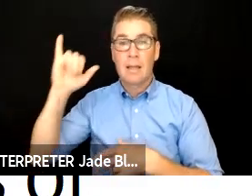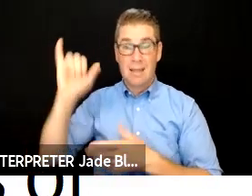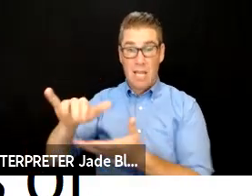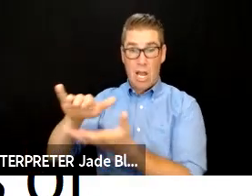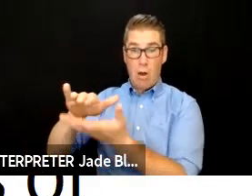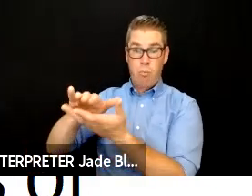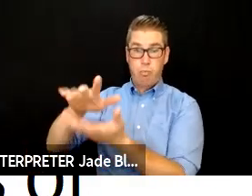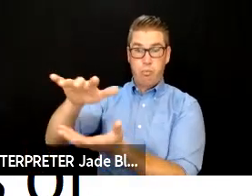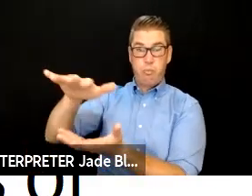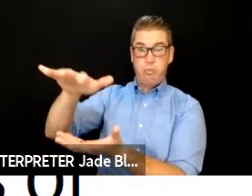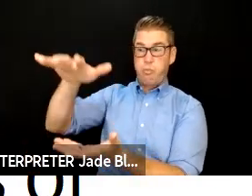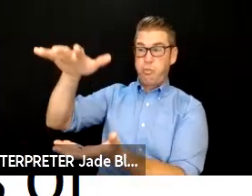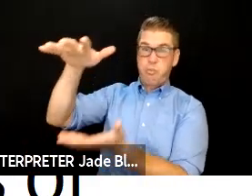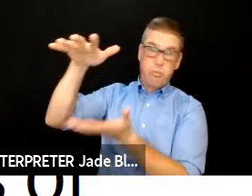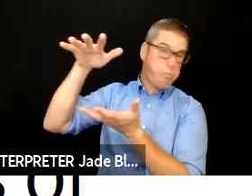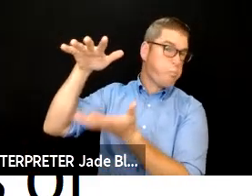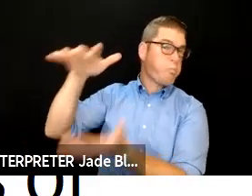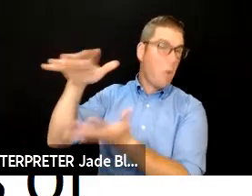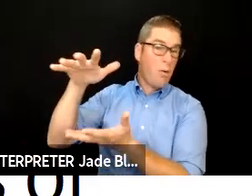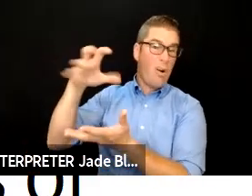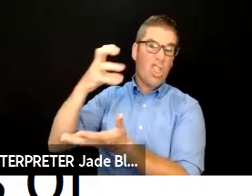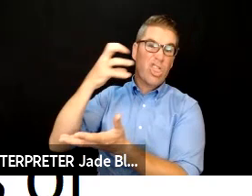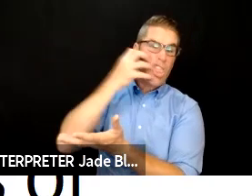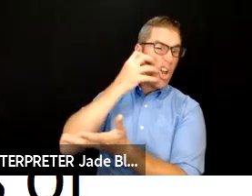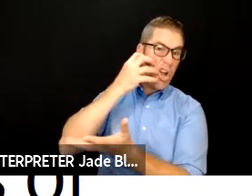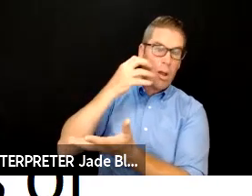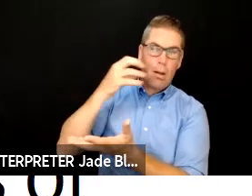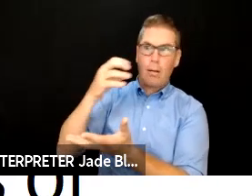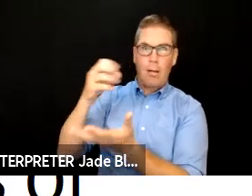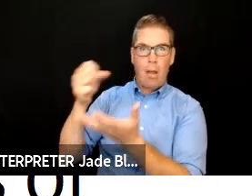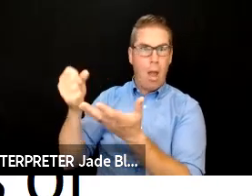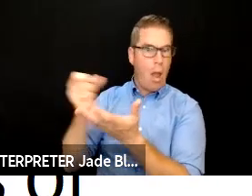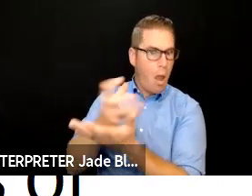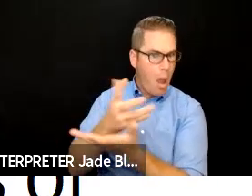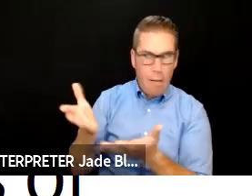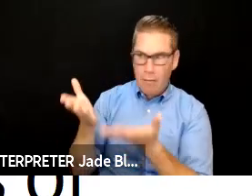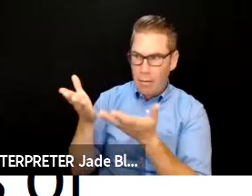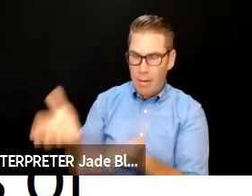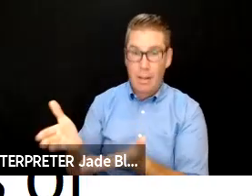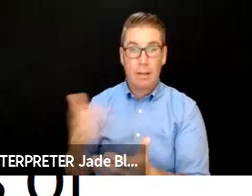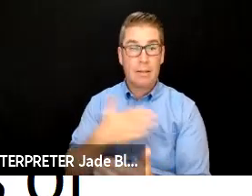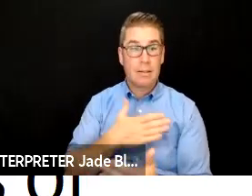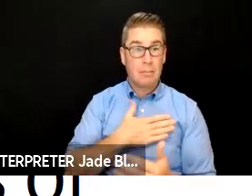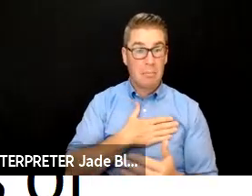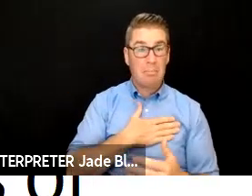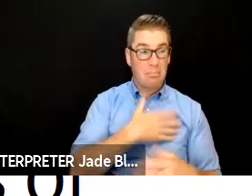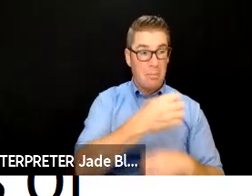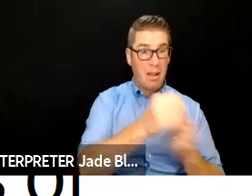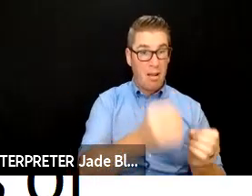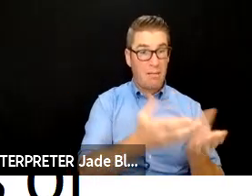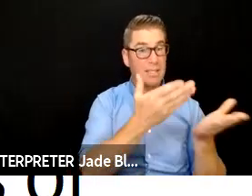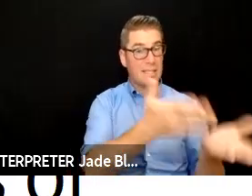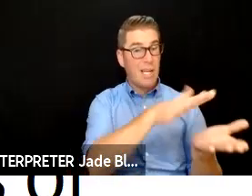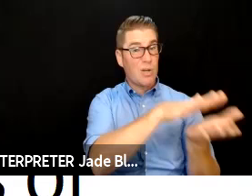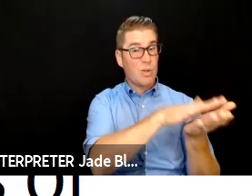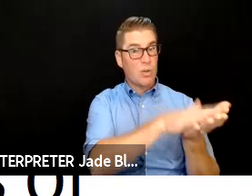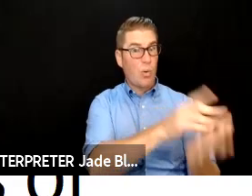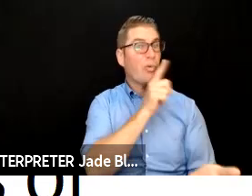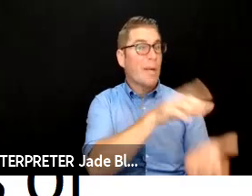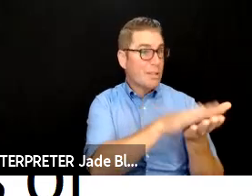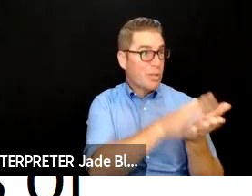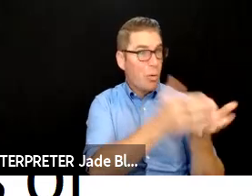Sally Potter: They have everything under the sun in them. In fact, in my, in my office on campus that I have to email 10 people to have access to now.